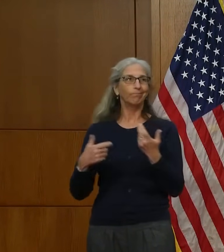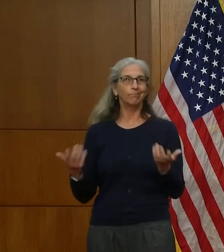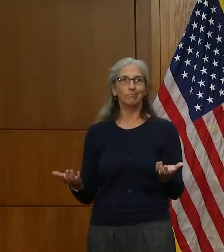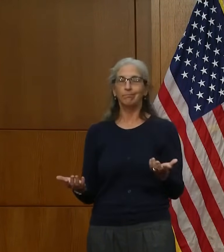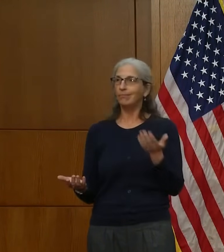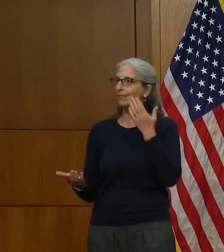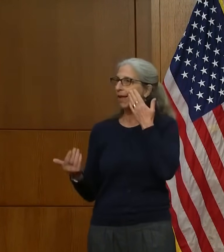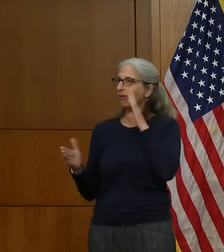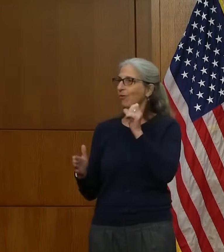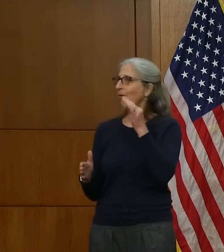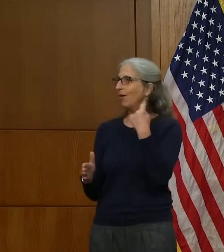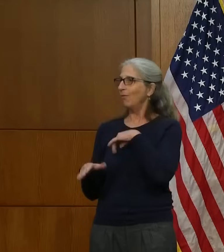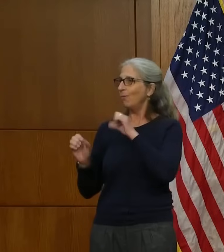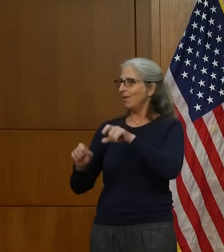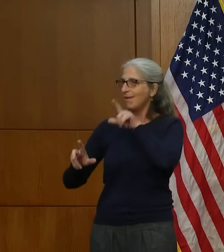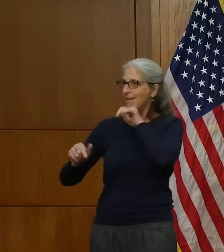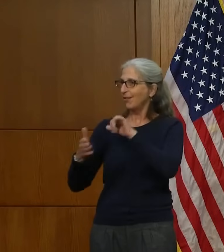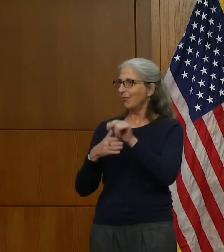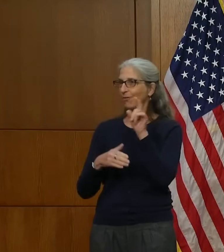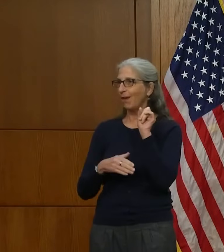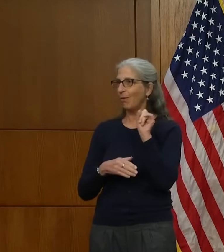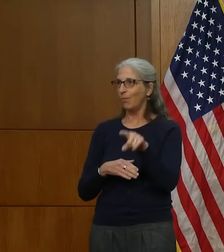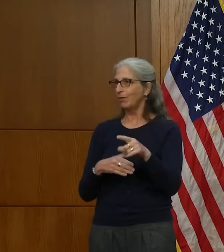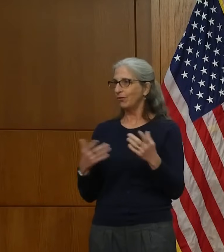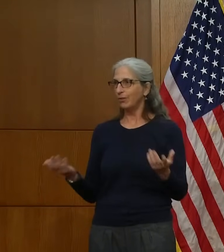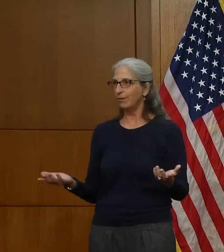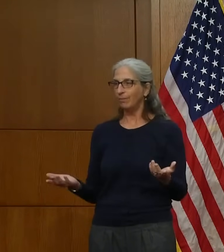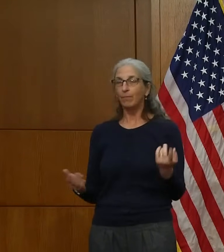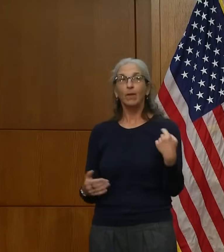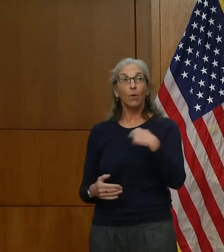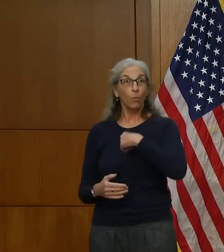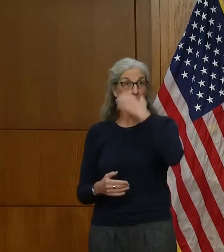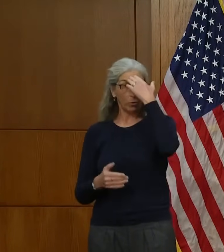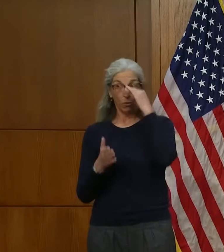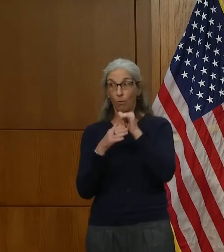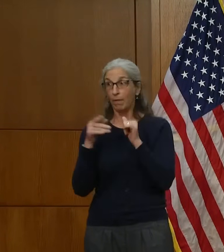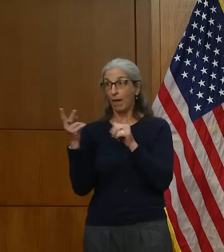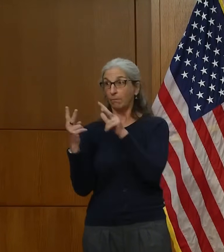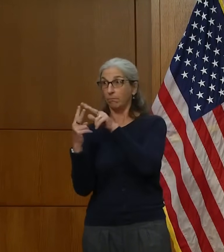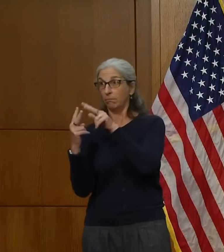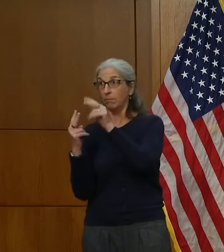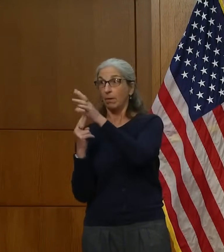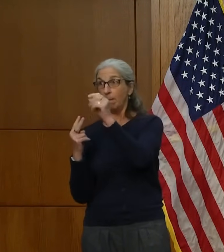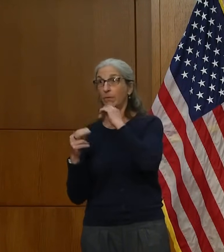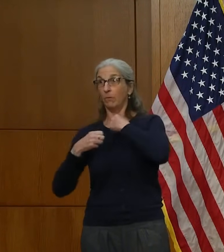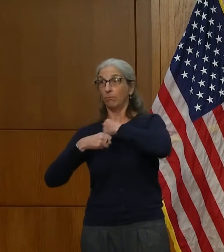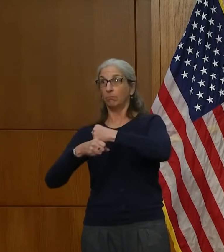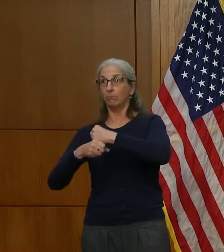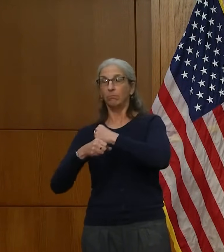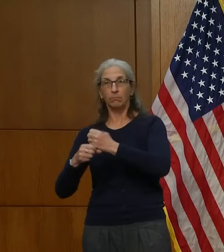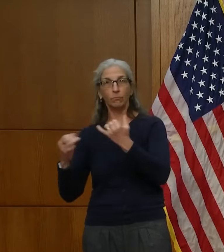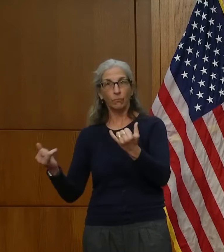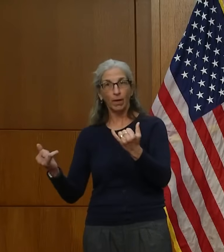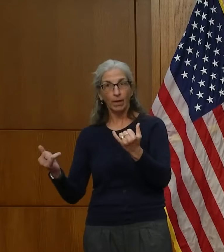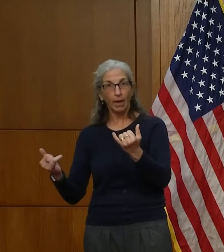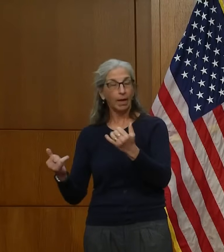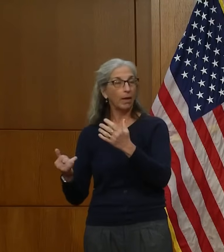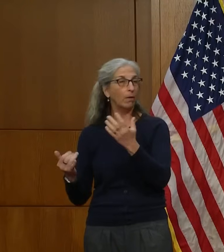FAR AS WHEN WILL WE KNOW WHEN WE HAVE ENOUGH VACCINATION, SO I DON'T KNOW THAT WE HAVE AN